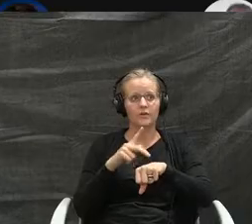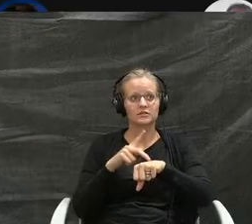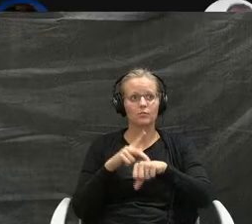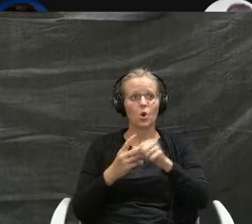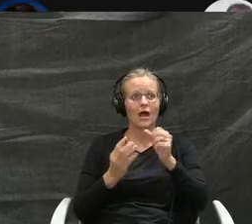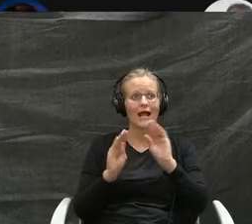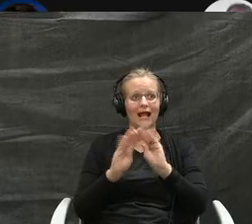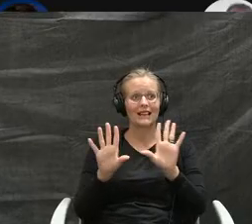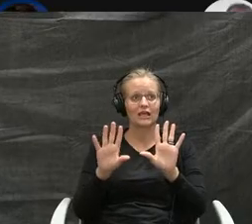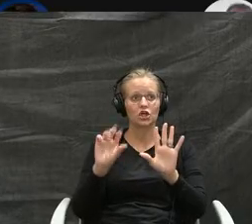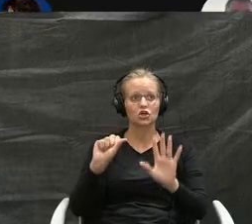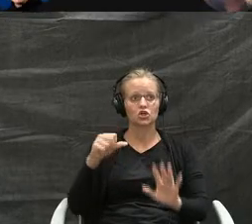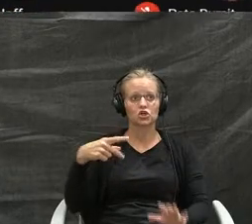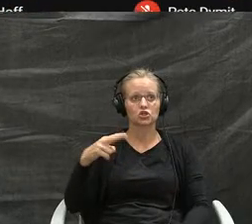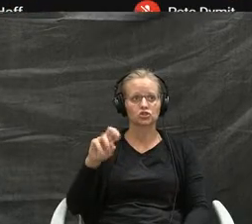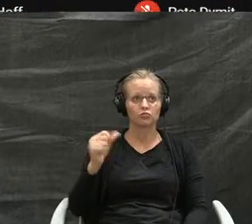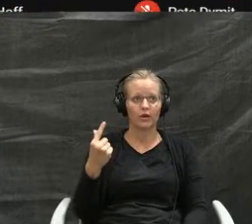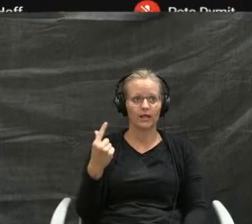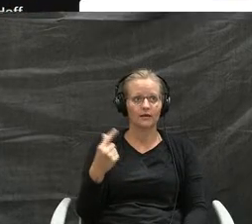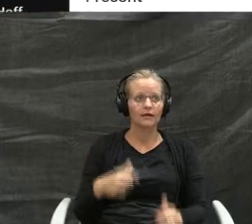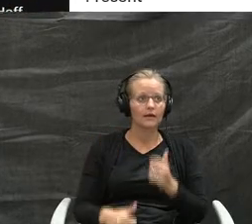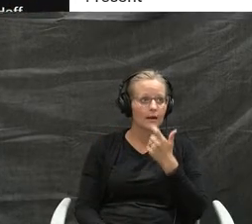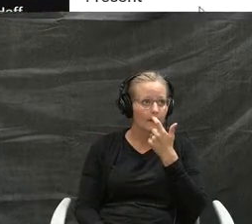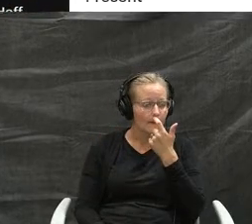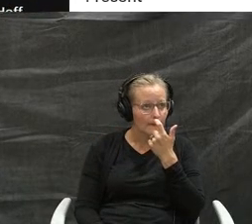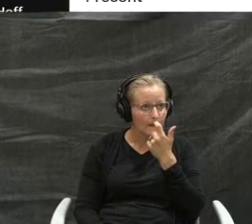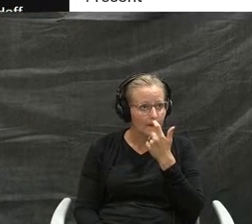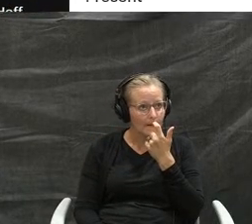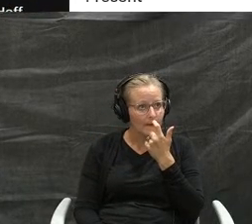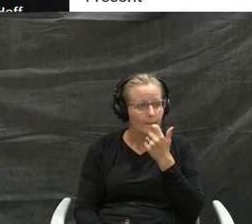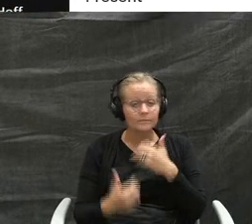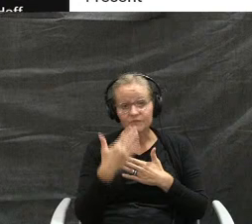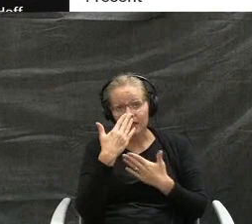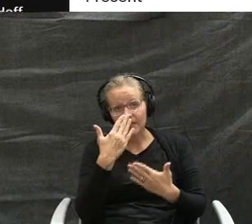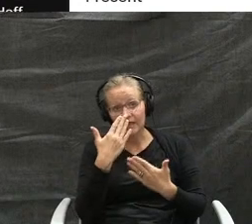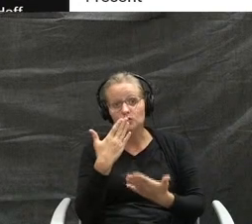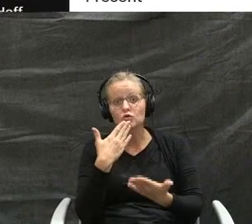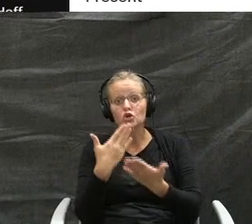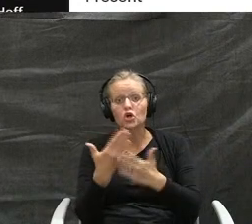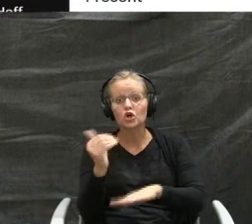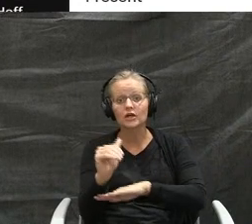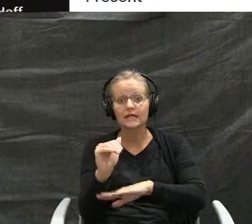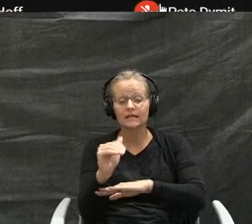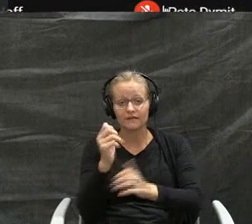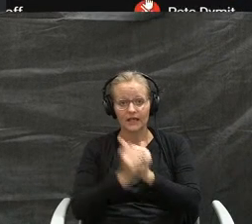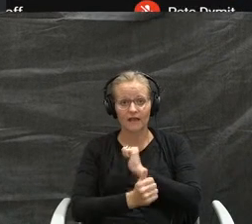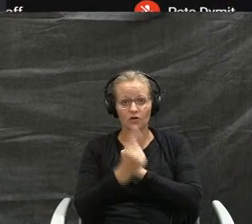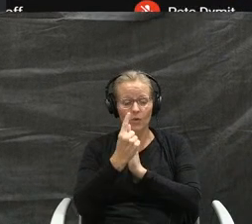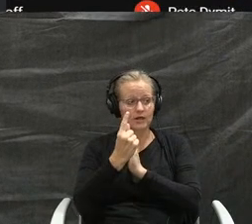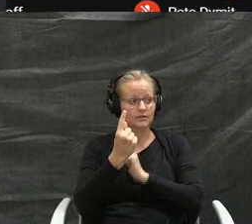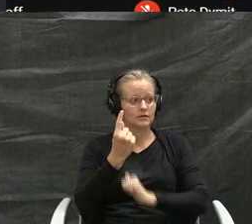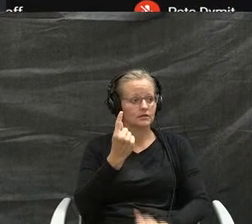Thank you doctor Peterson and Madam Chair, members of the board and good evening everyone. Mr Joan and I believe will be